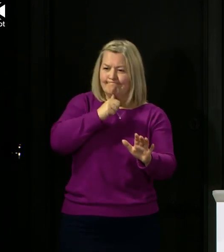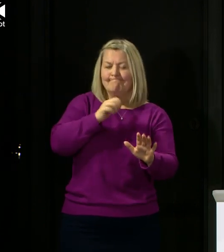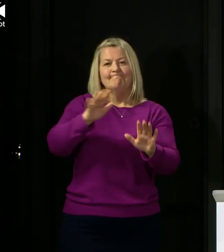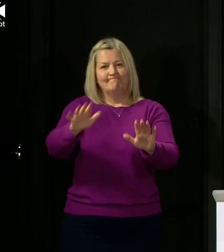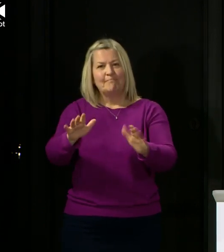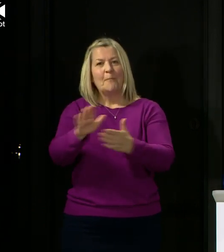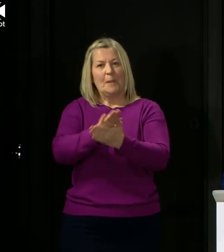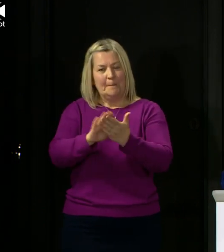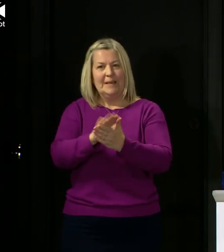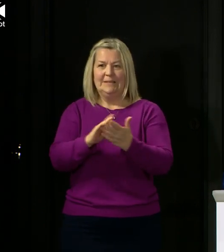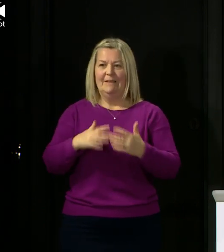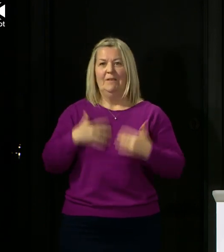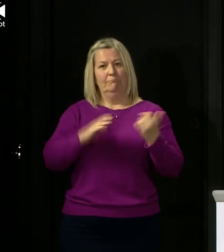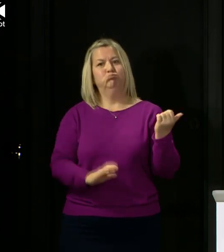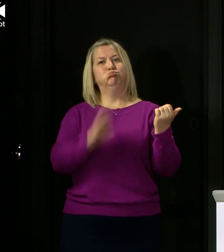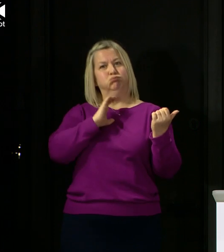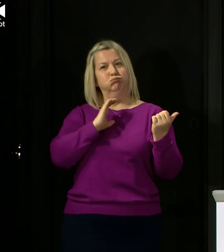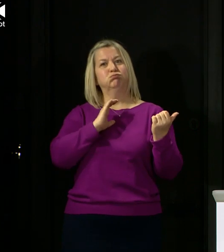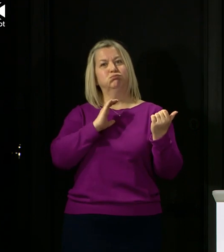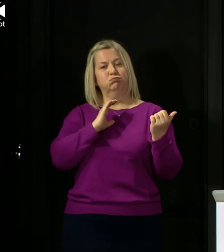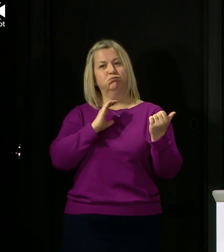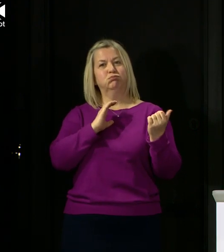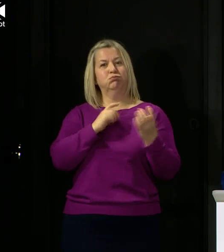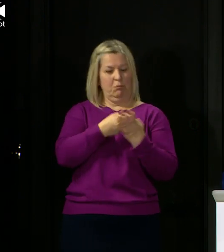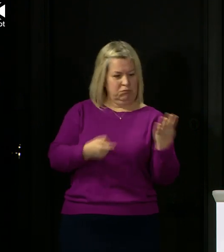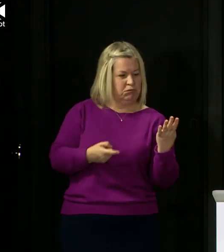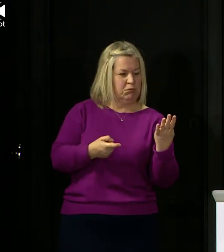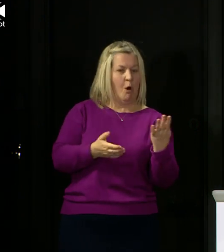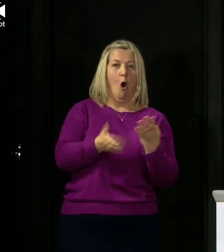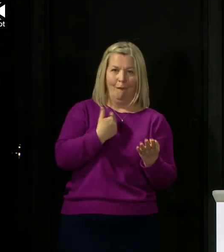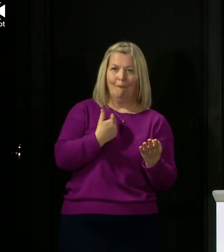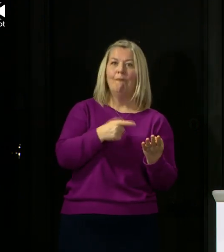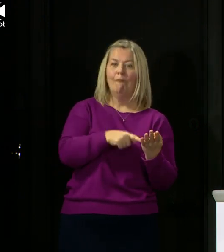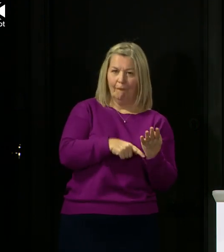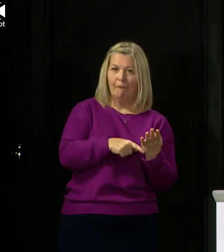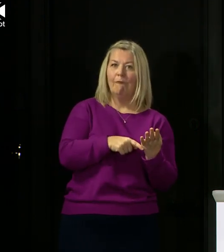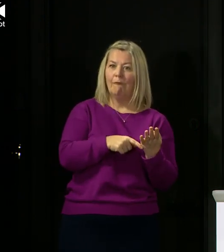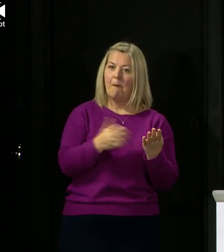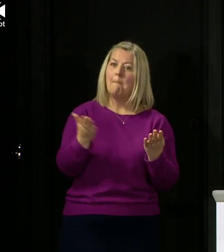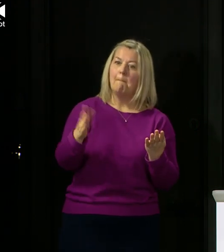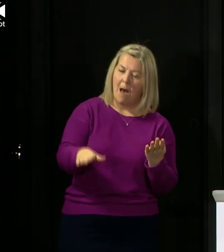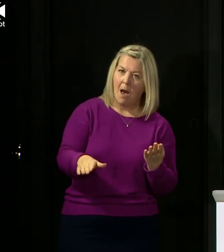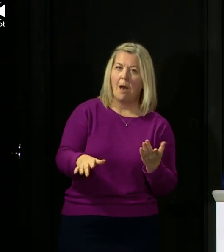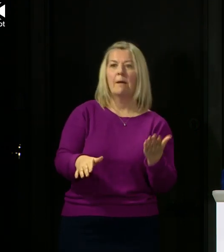position to then start to ease these restrictions in a way that is orderly, and that allow us